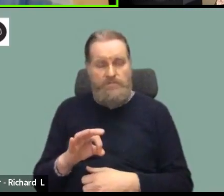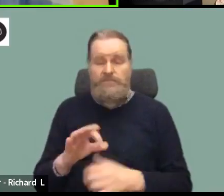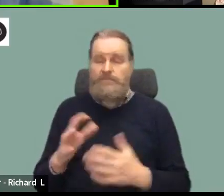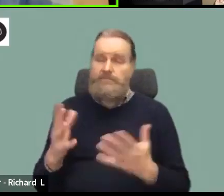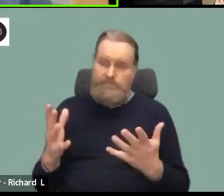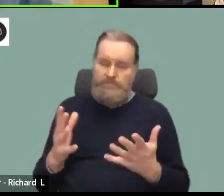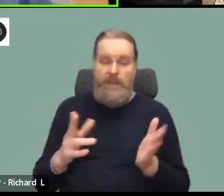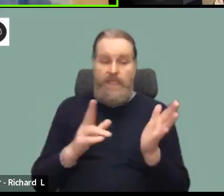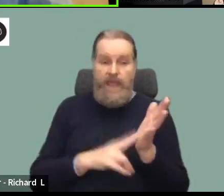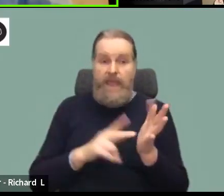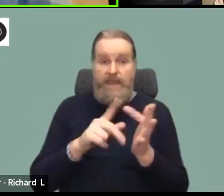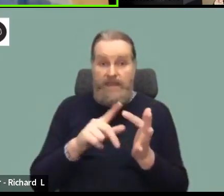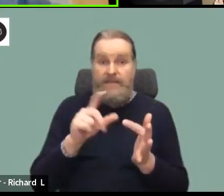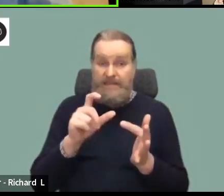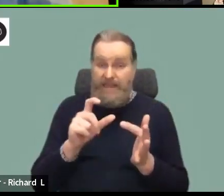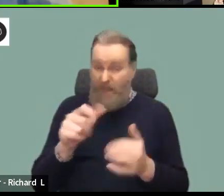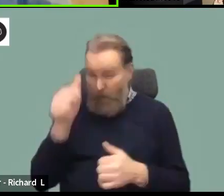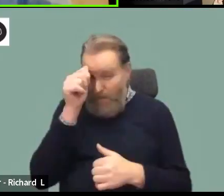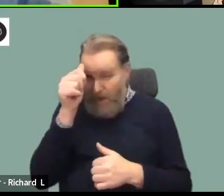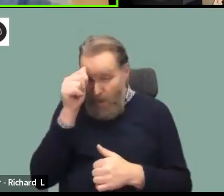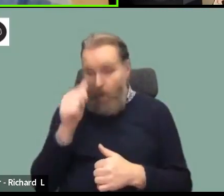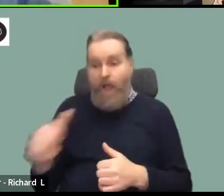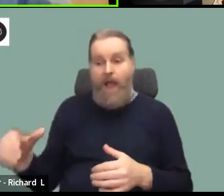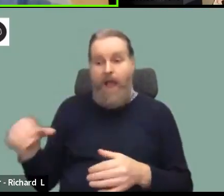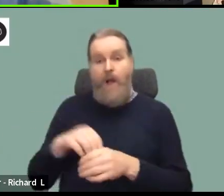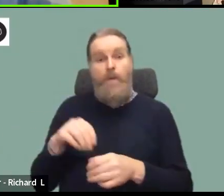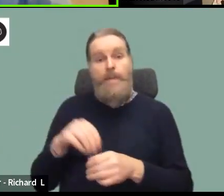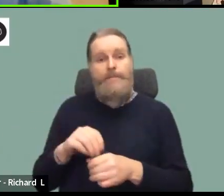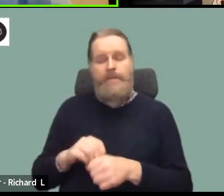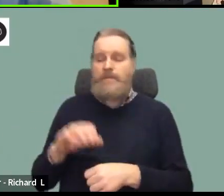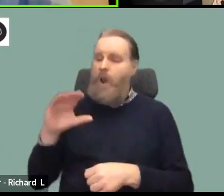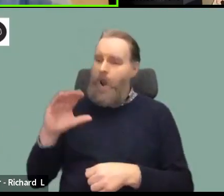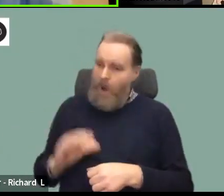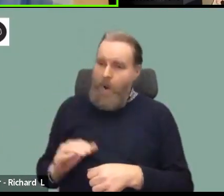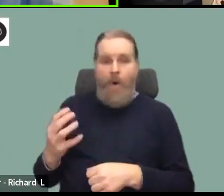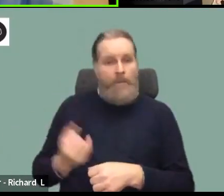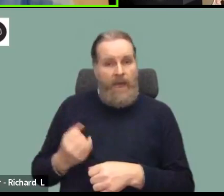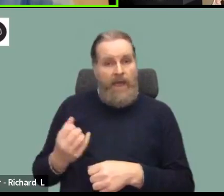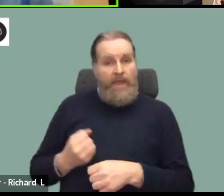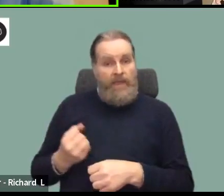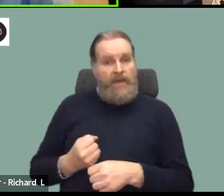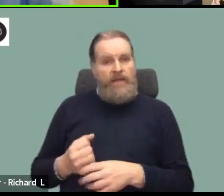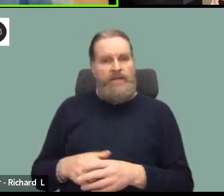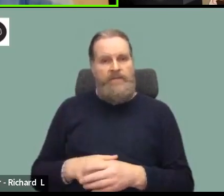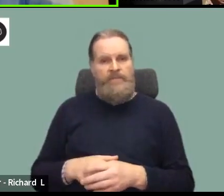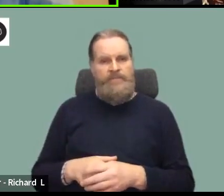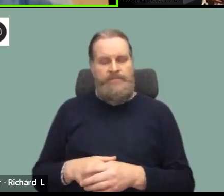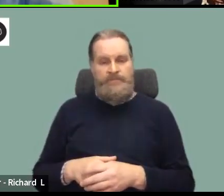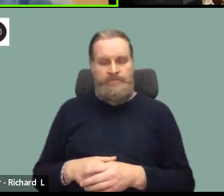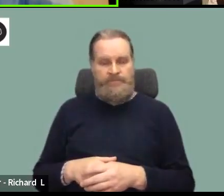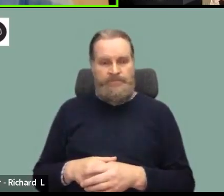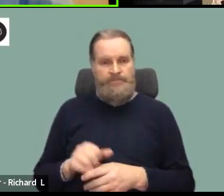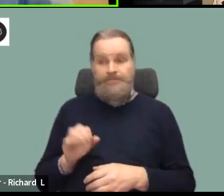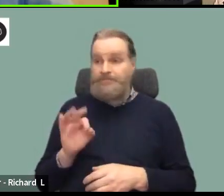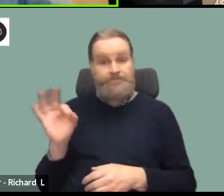So I just want to be clear So I just want to be clear that the MTC was very conscious way the MTC was very conscious. We have some of the lowest paid members in the public sector. Nobody. is in